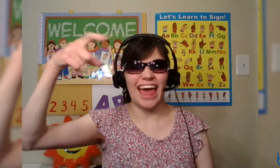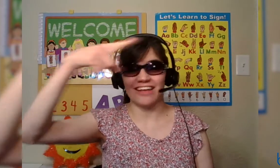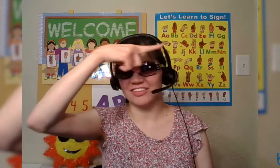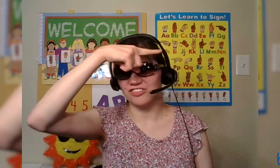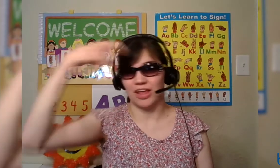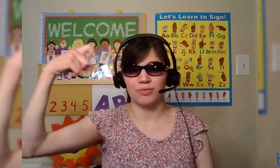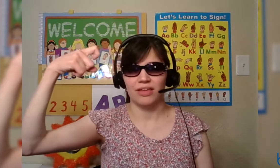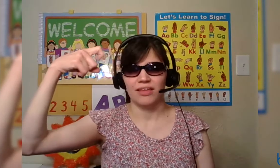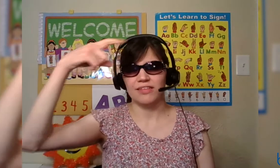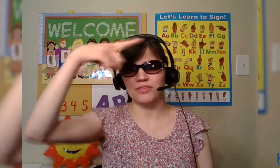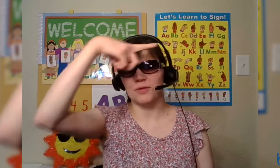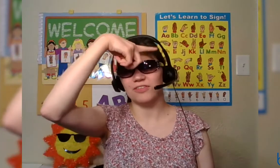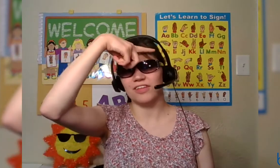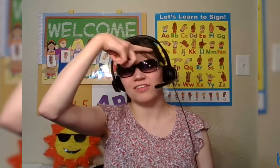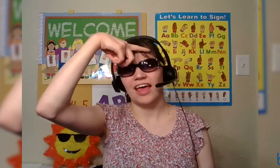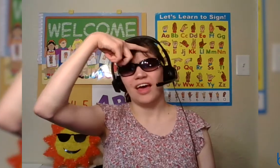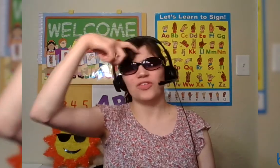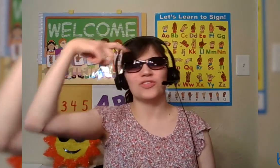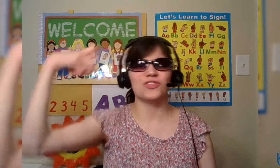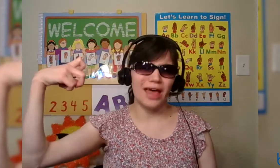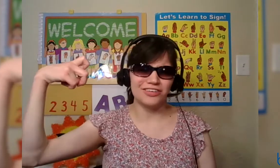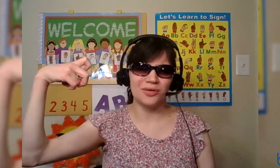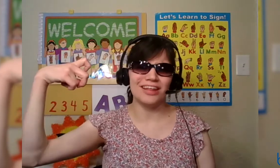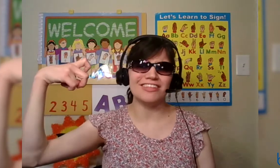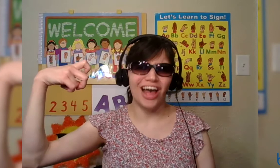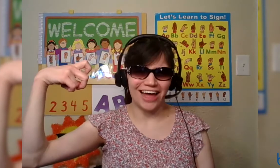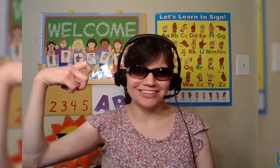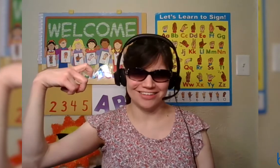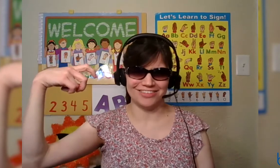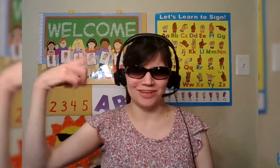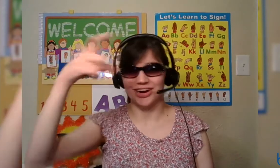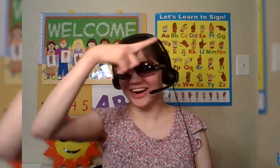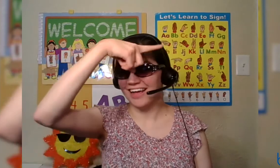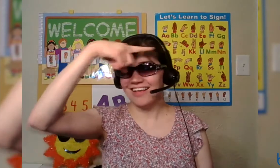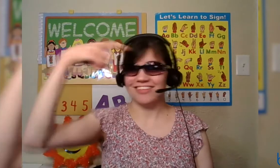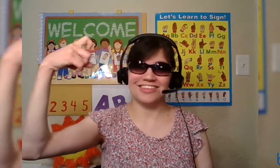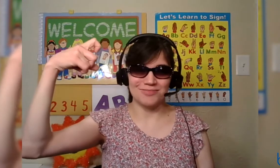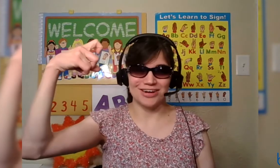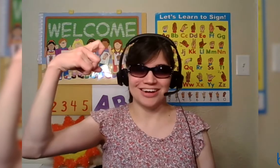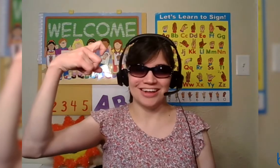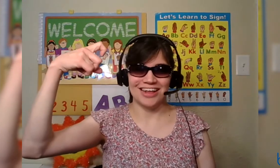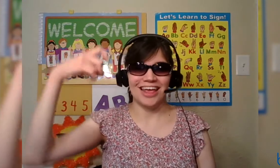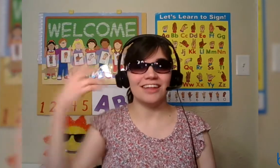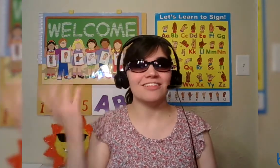X shape. This represents how you sweat when it's hot in summer. Summer. And in